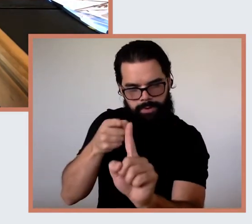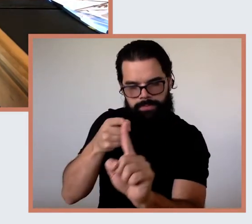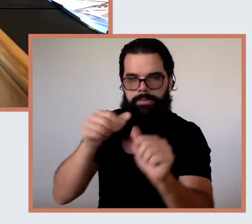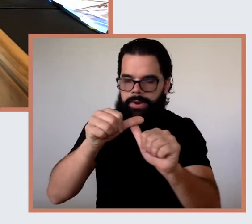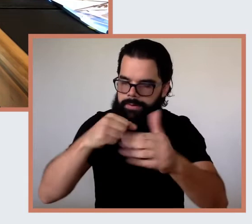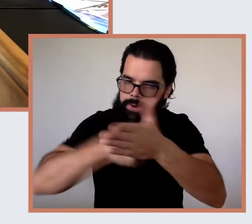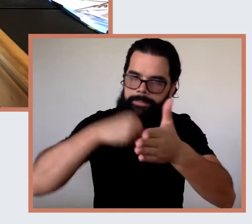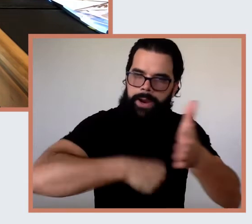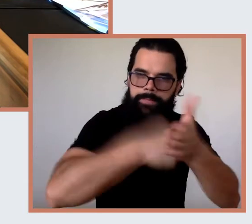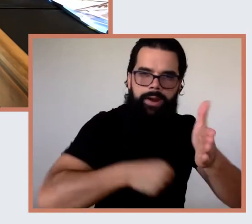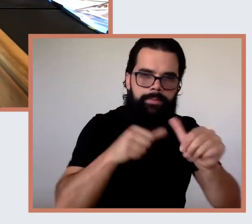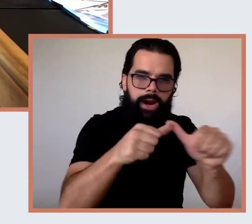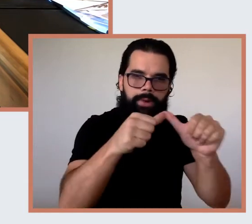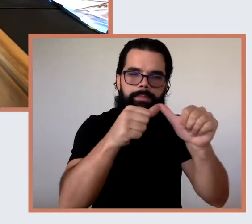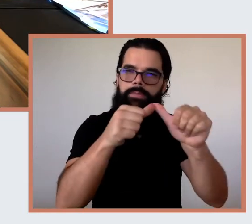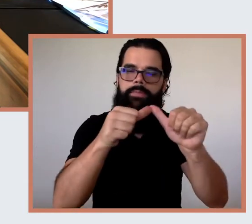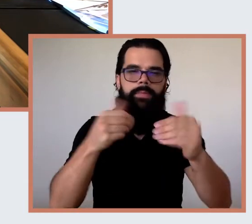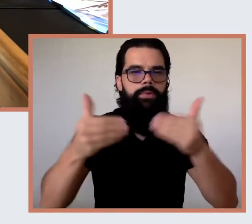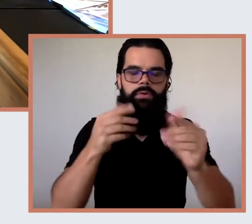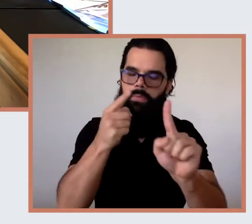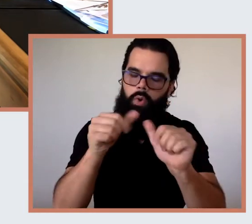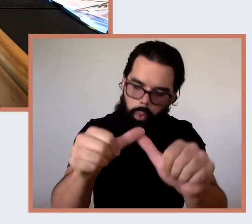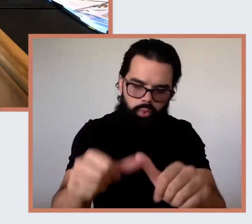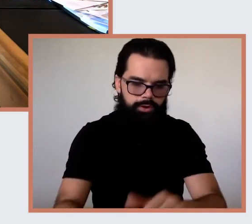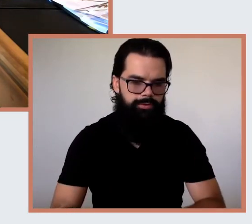that's the way it has to be. And you have to kind of keep pounding on those doors, I think.